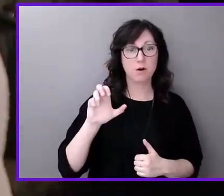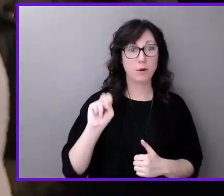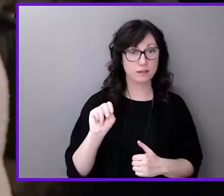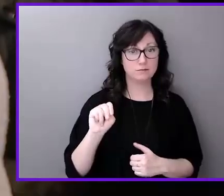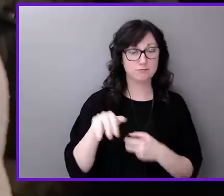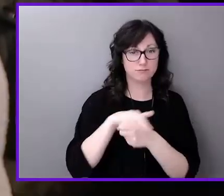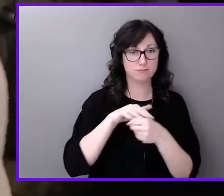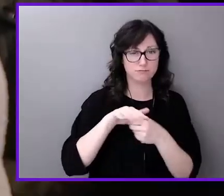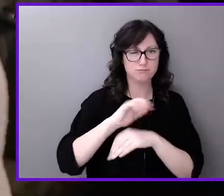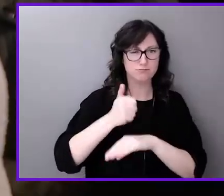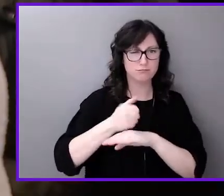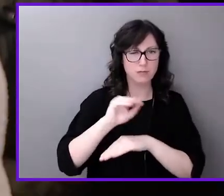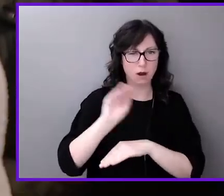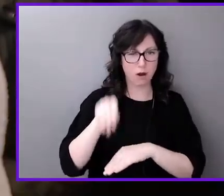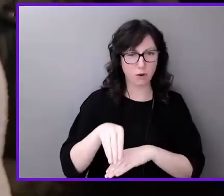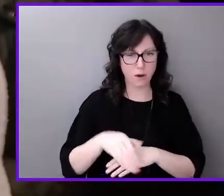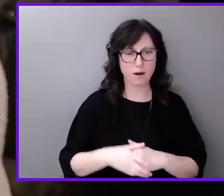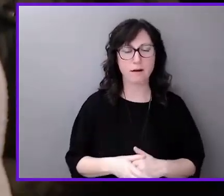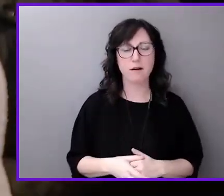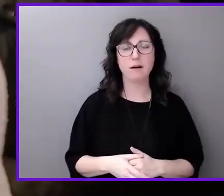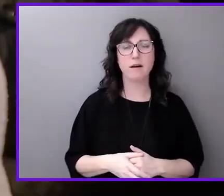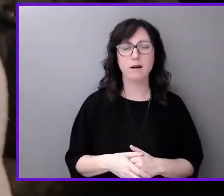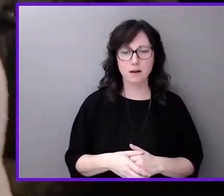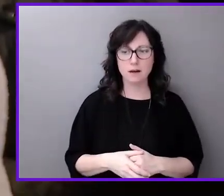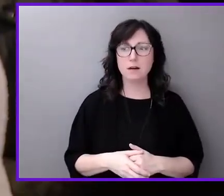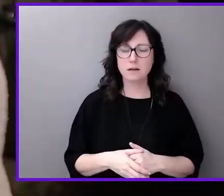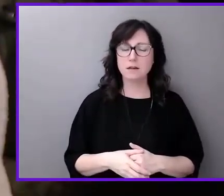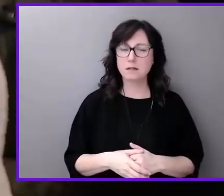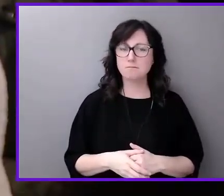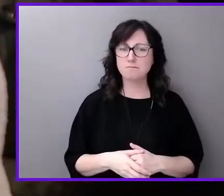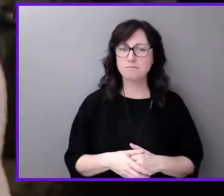and I would like to bring something to your attention.